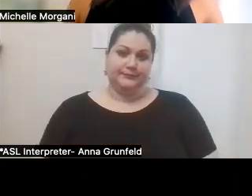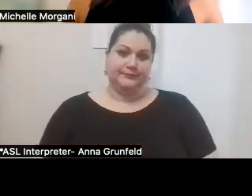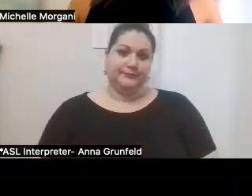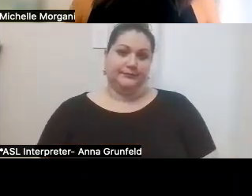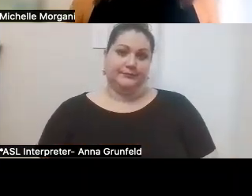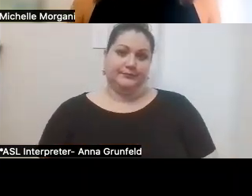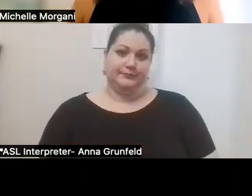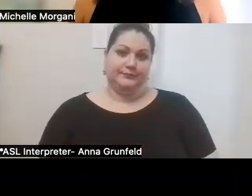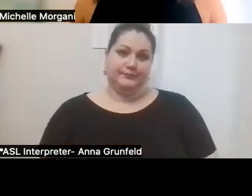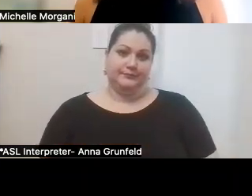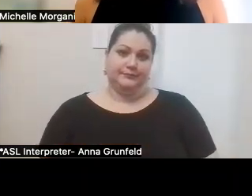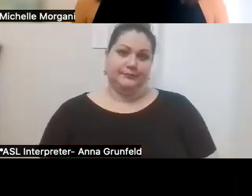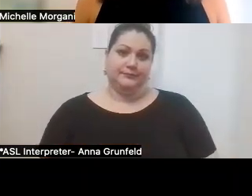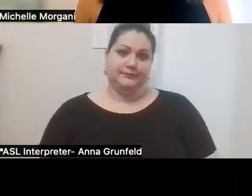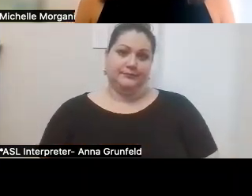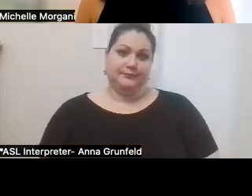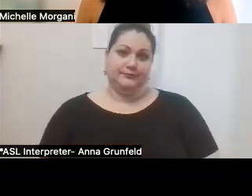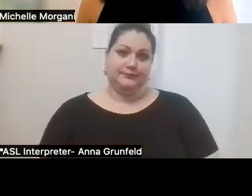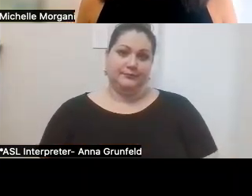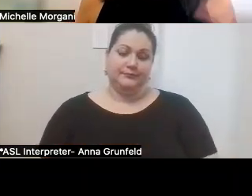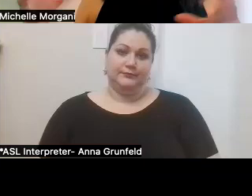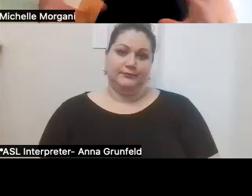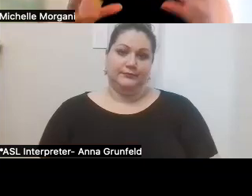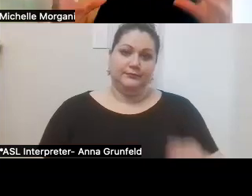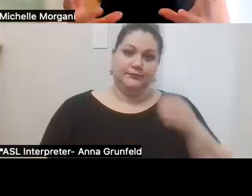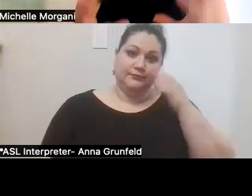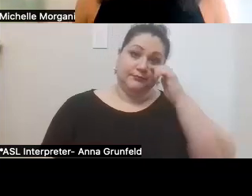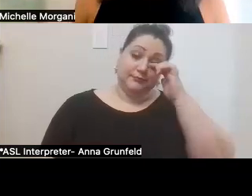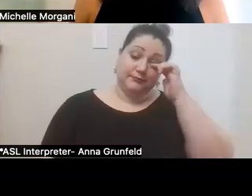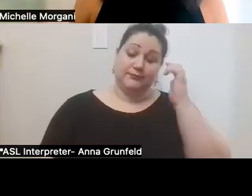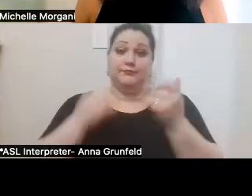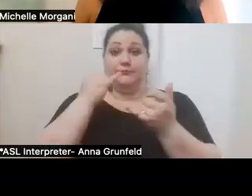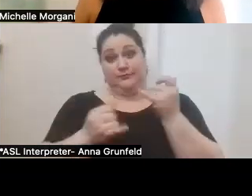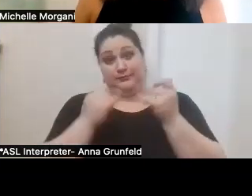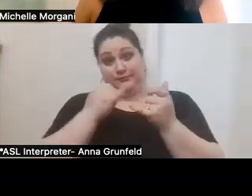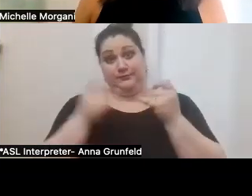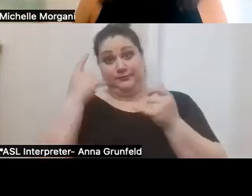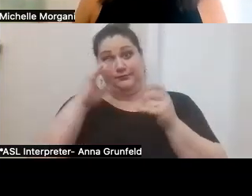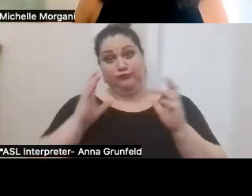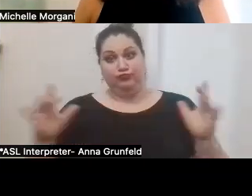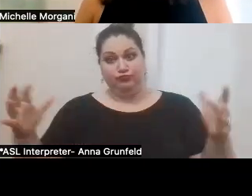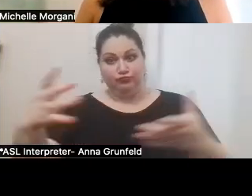And then another sort of, the last sort of component to sort of put all of us together is really connecting with the program.